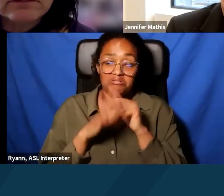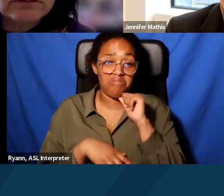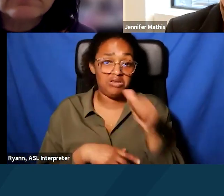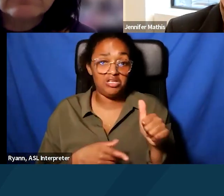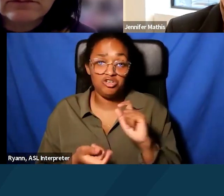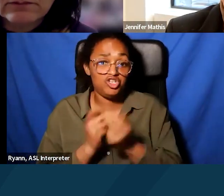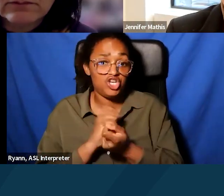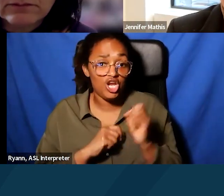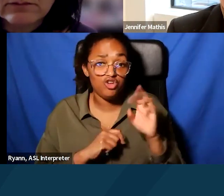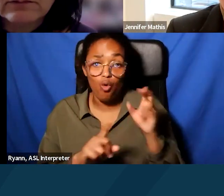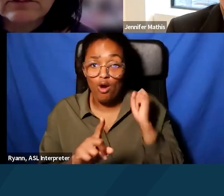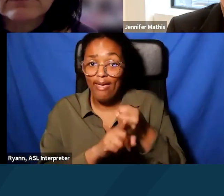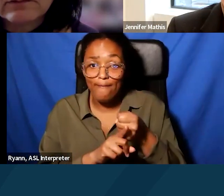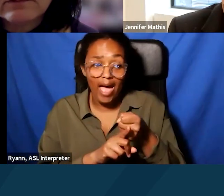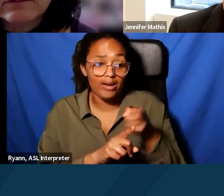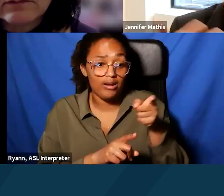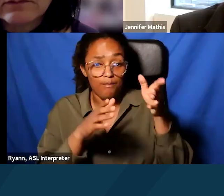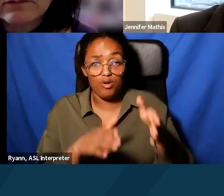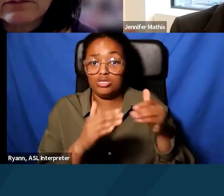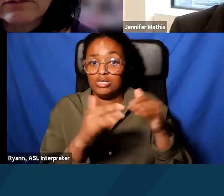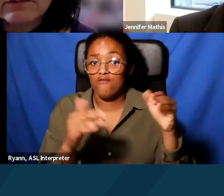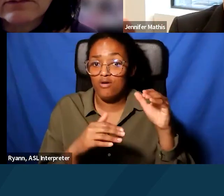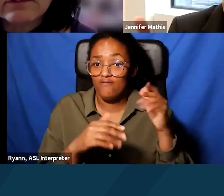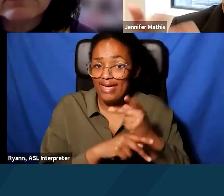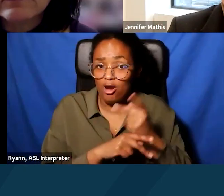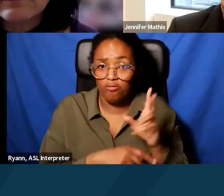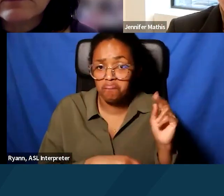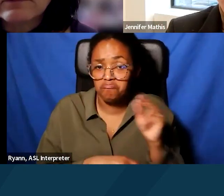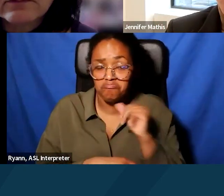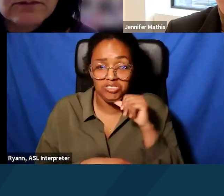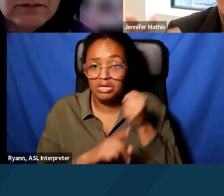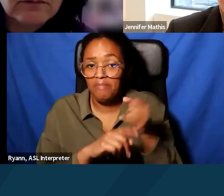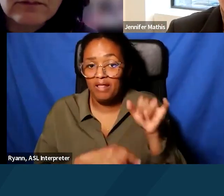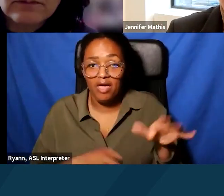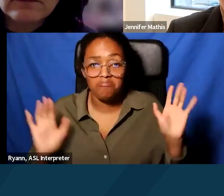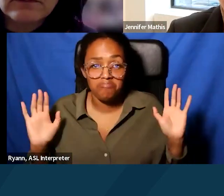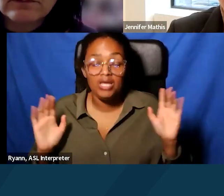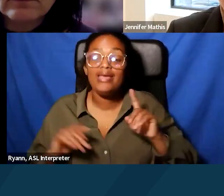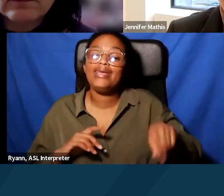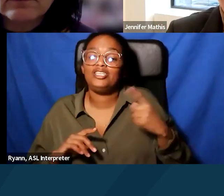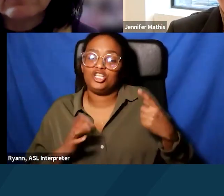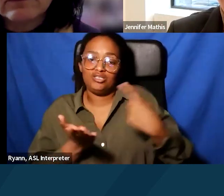you know, somebody's level of care. I think they just talk about where a person can be served.